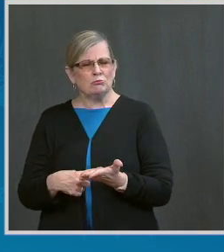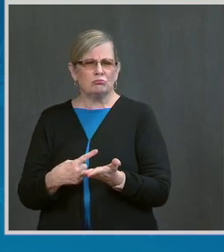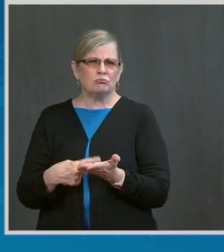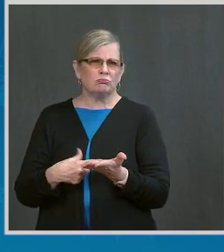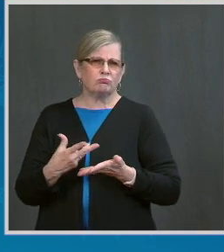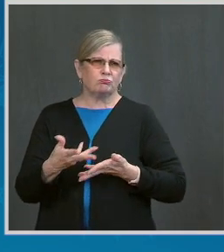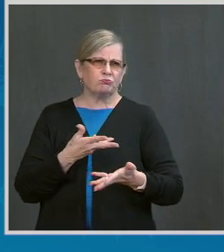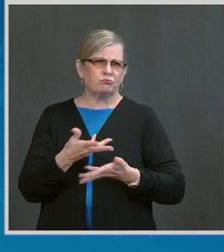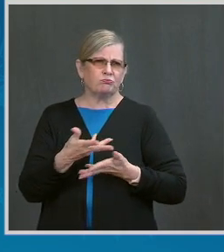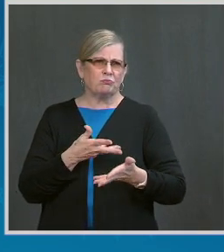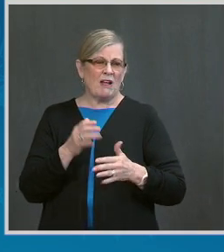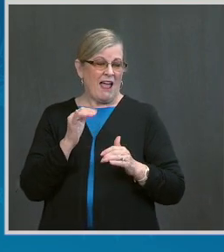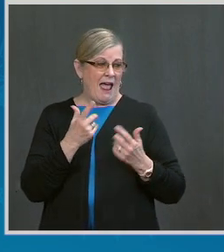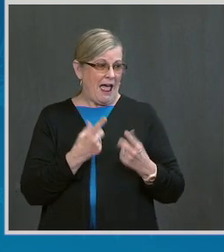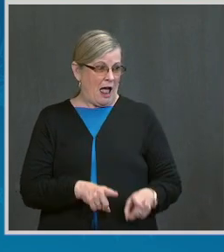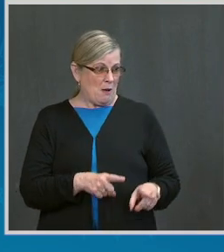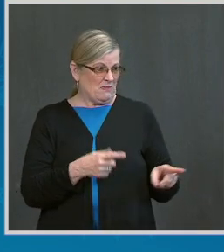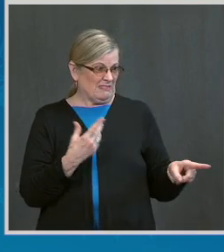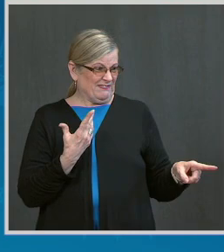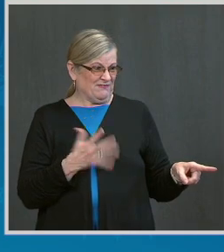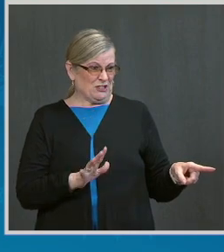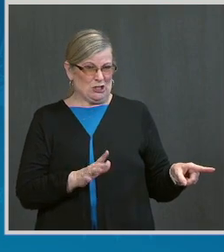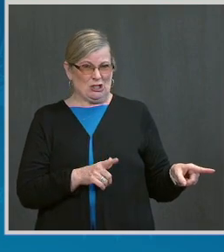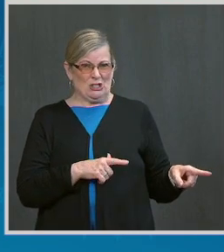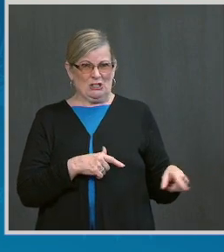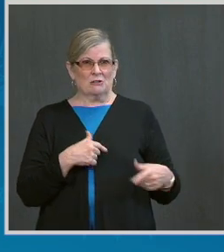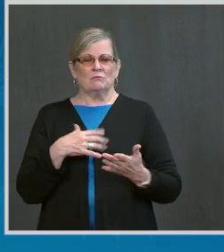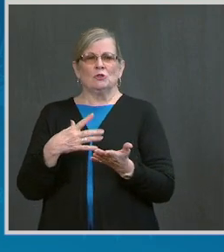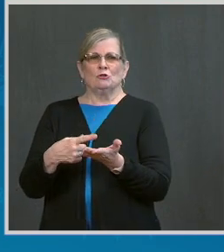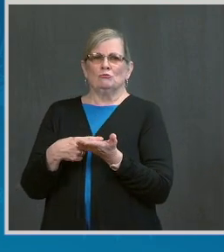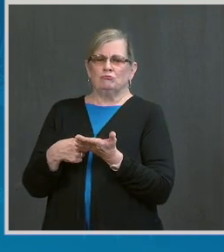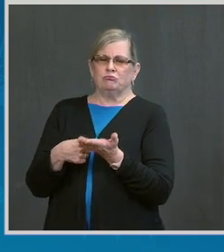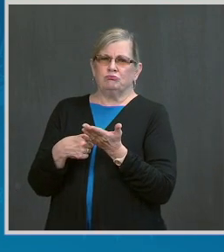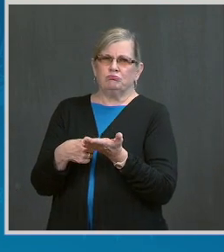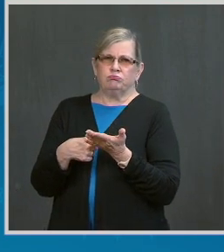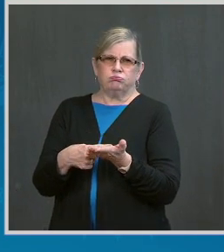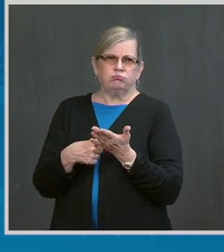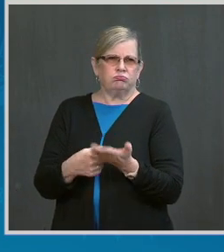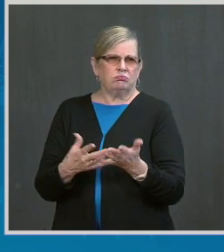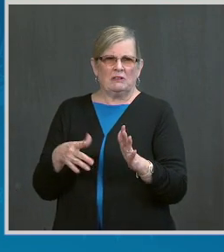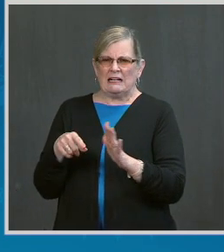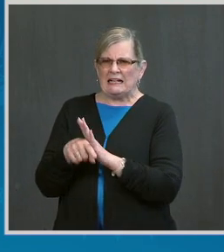six of whom we all know were of Asian descent, seven who were women.